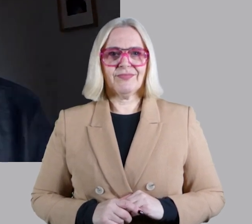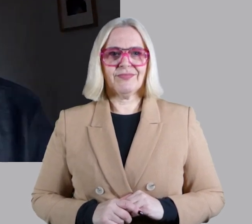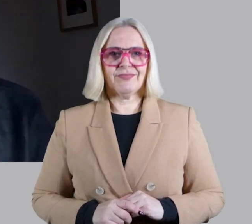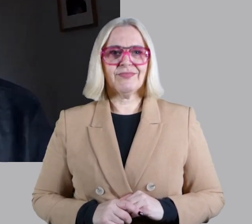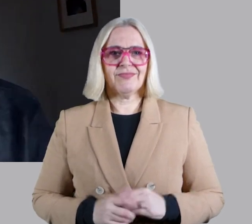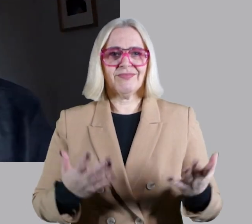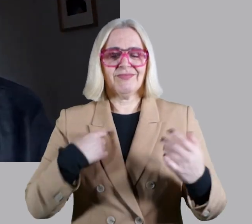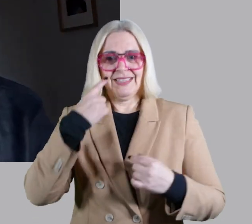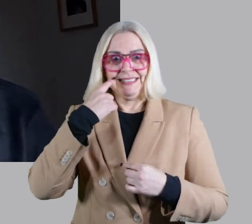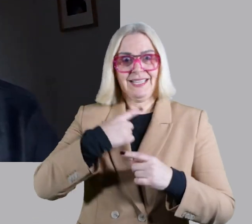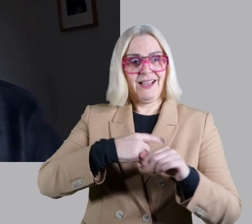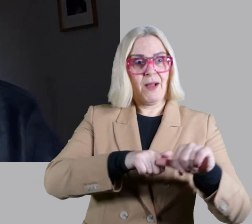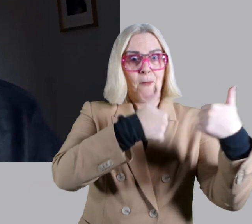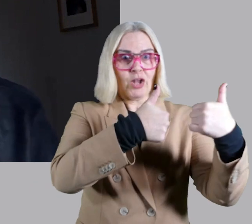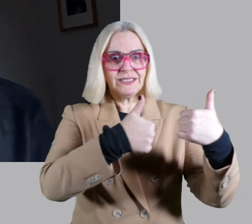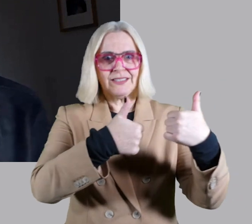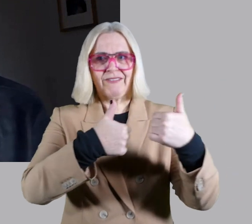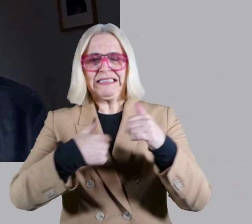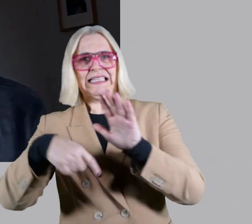I see this as a double-edged sword.